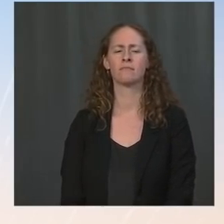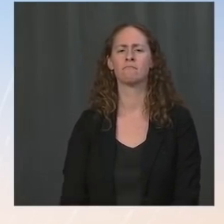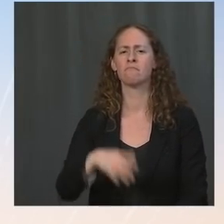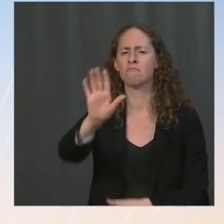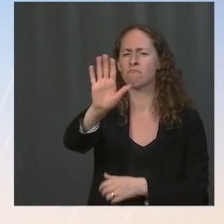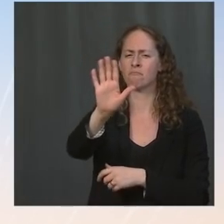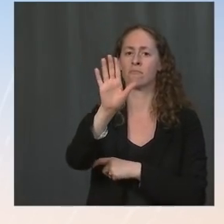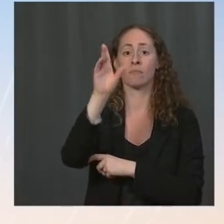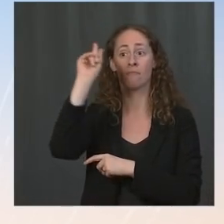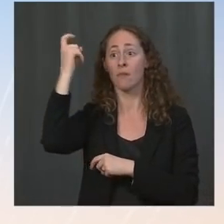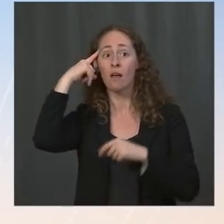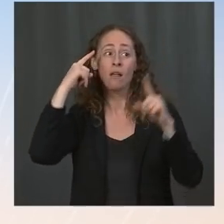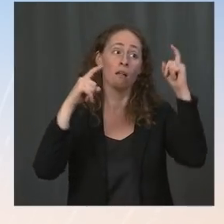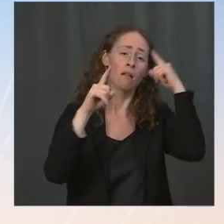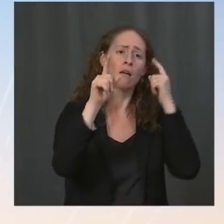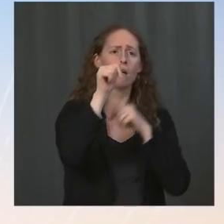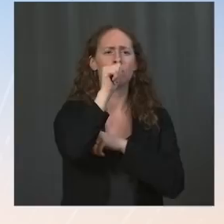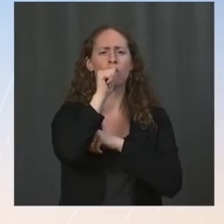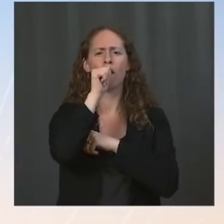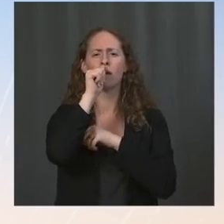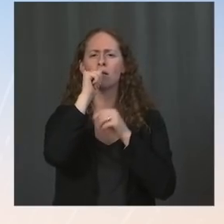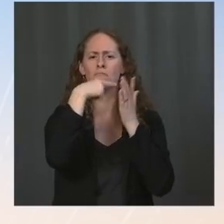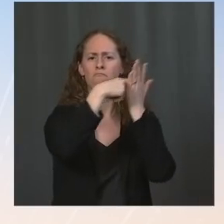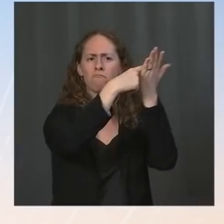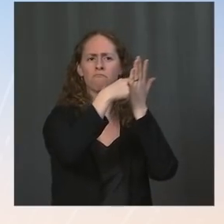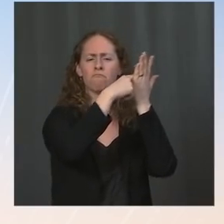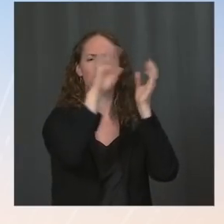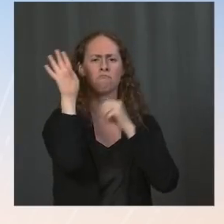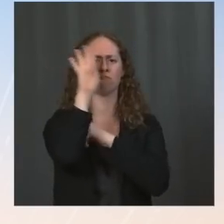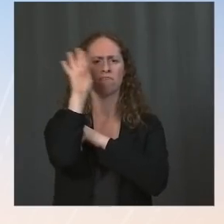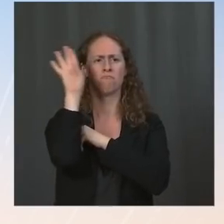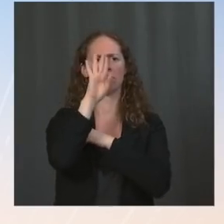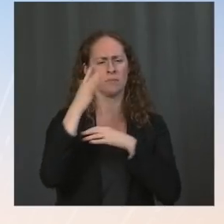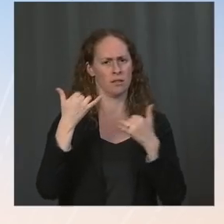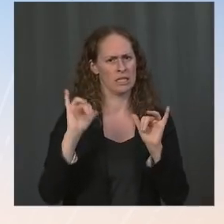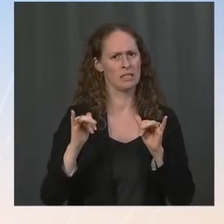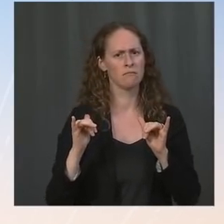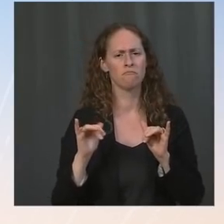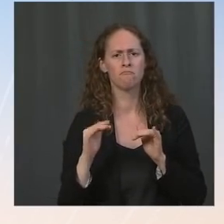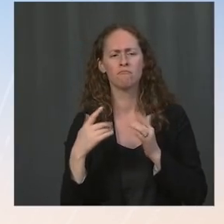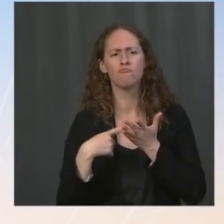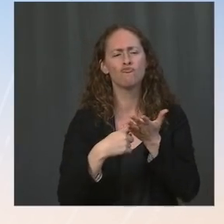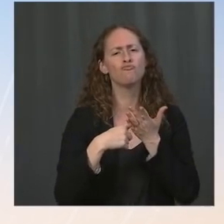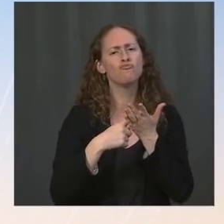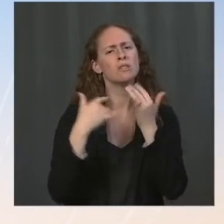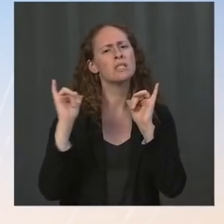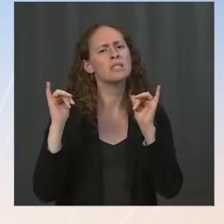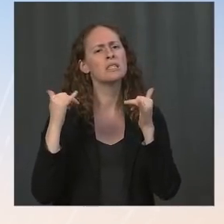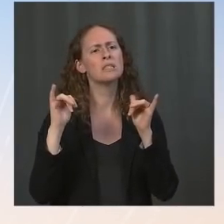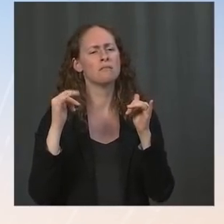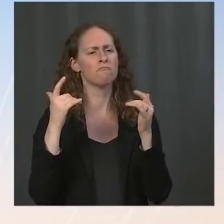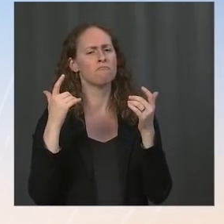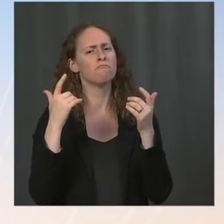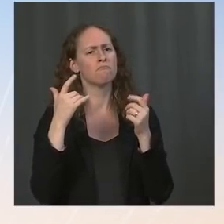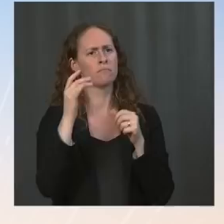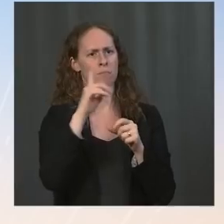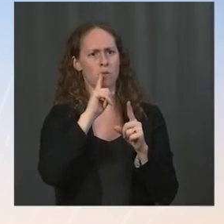in the region who we continue to work with and have discussions with so that we can maintain the over-the-horizon capacity. Go ahead, Ashley.